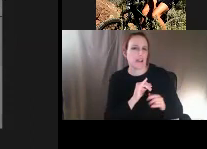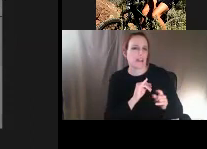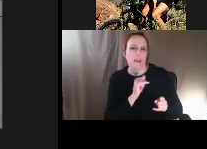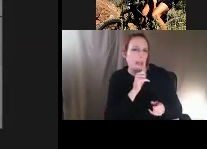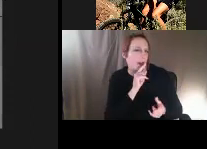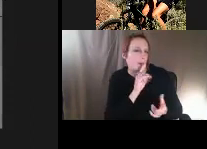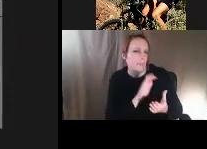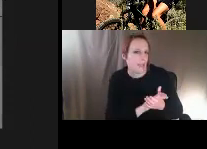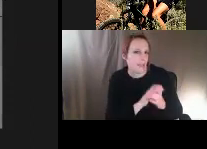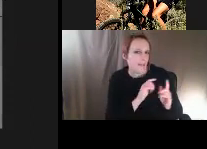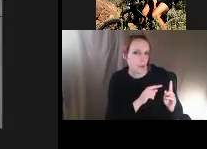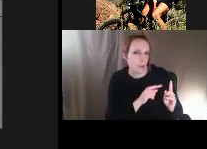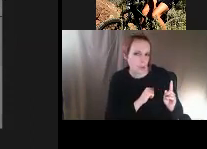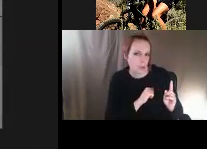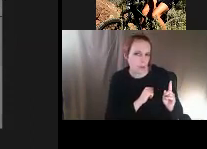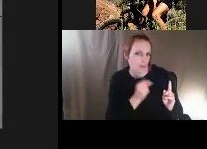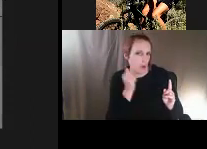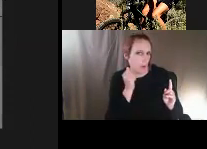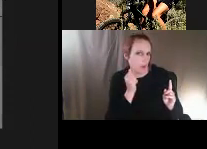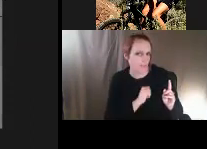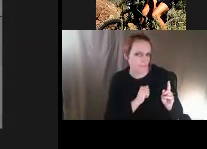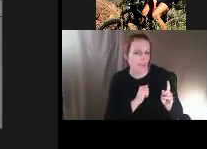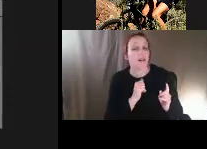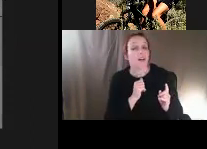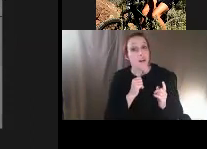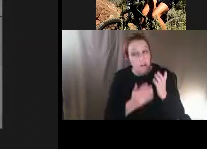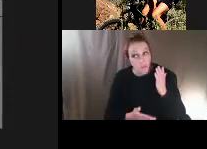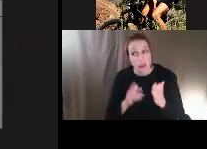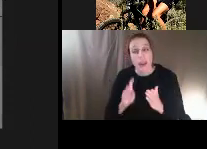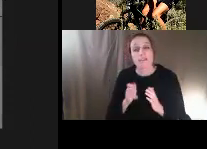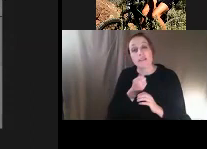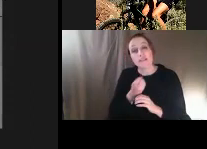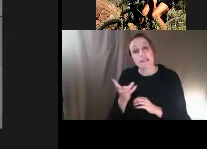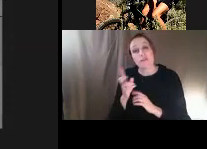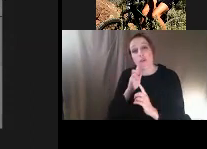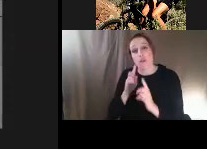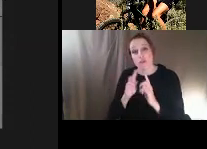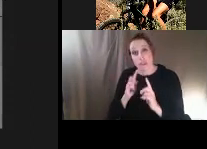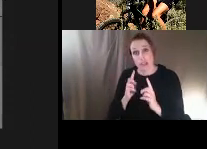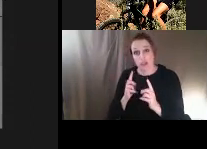thinking or believe so you may need to have several conversations and find a way to convey your level